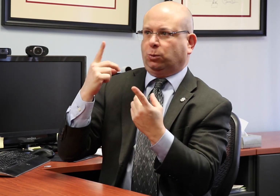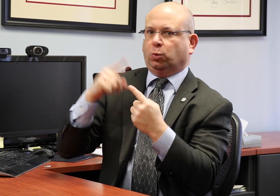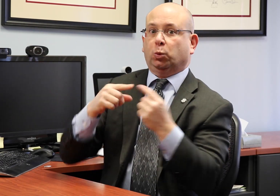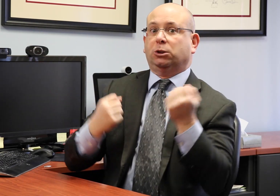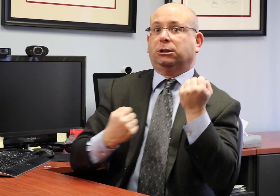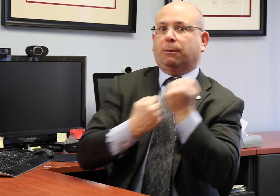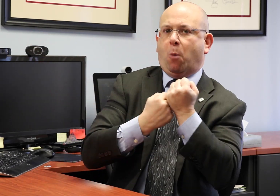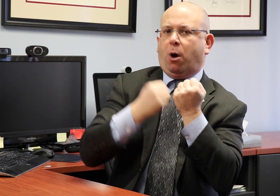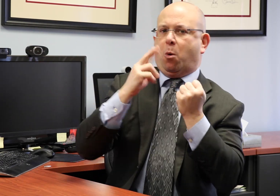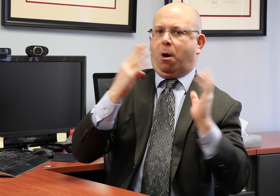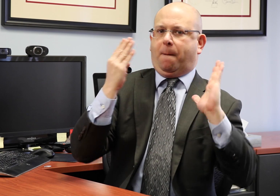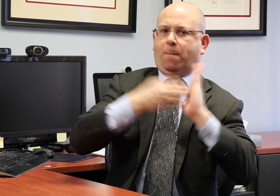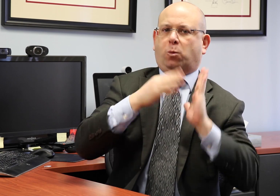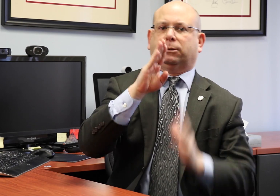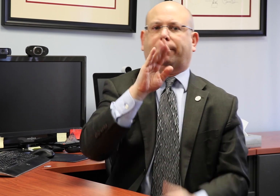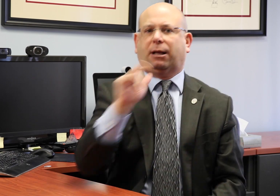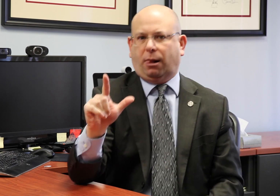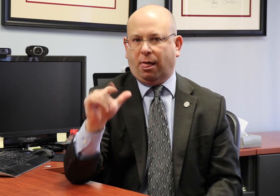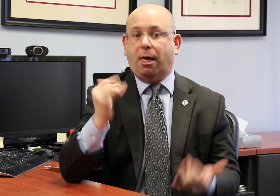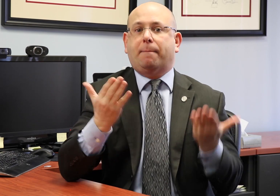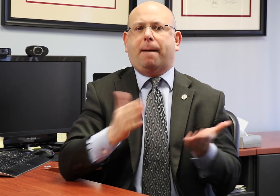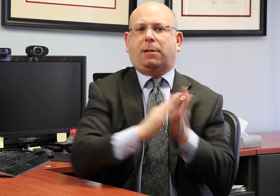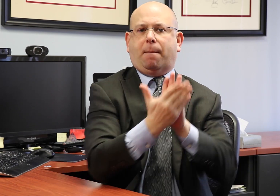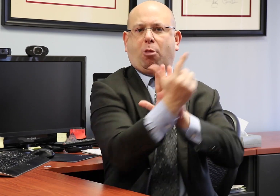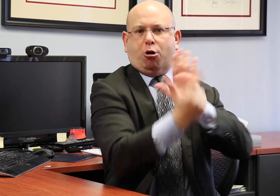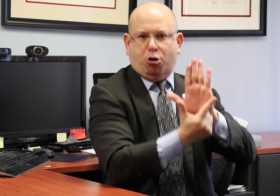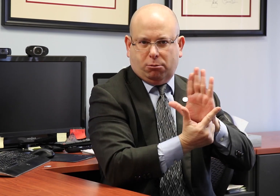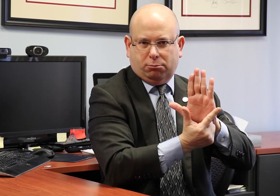to support or oppose a specific bill that may become law.